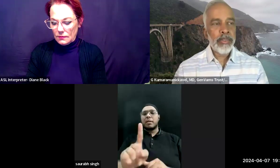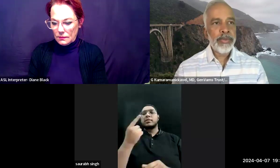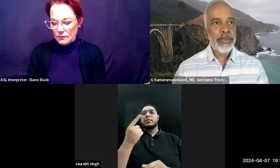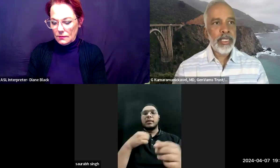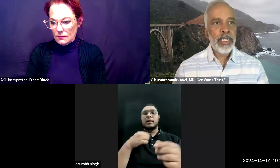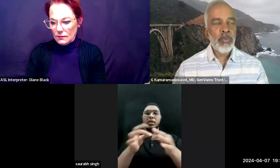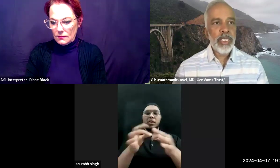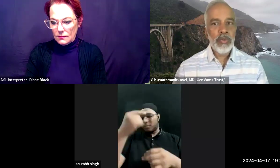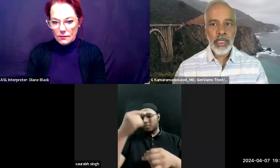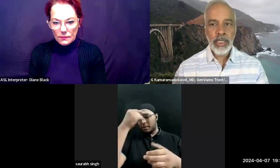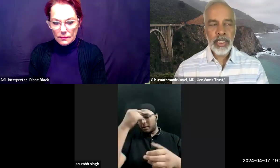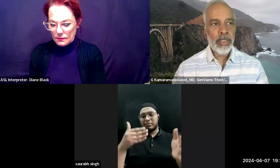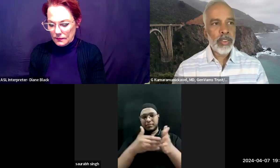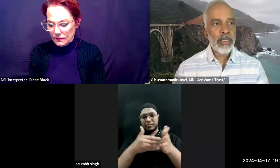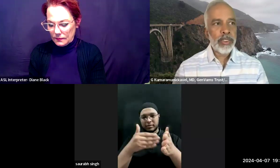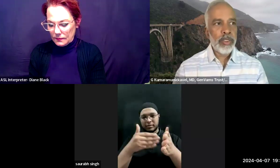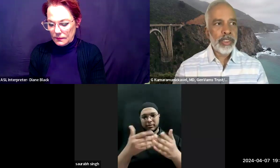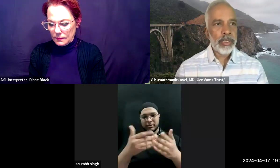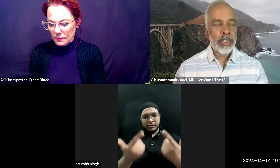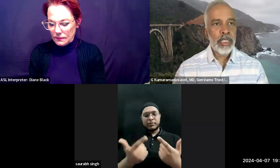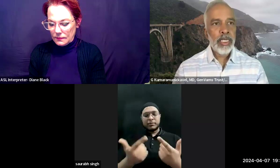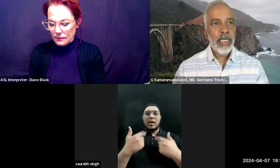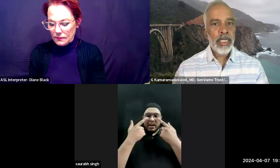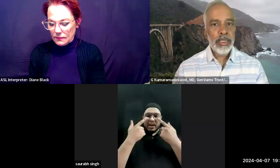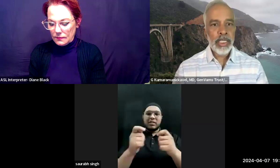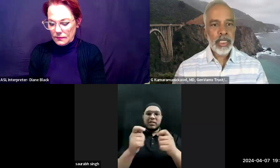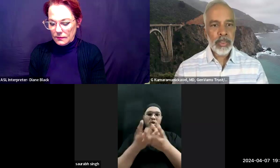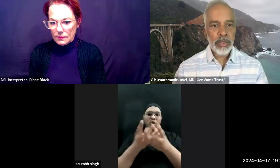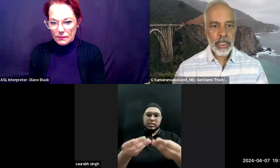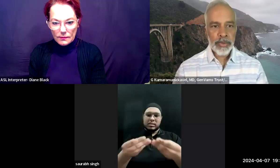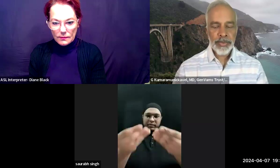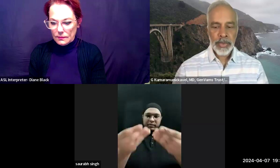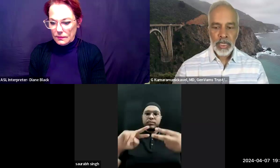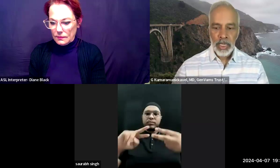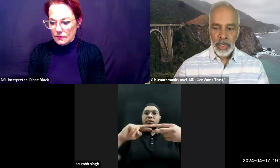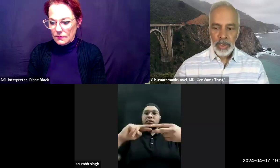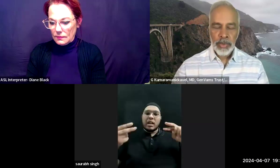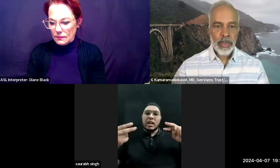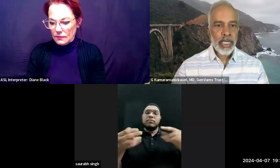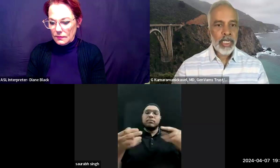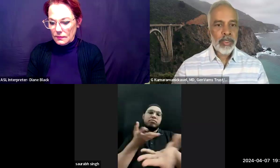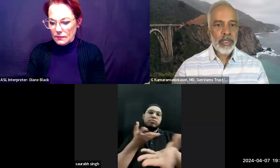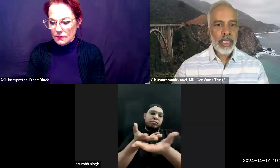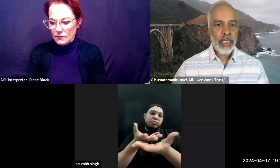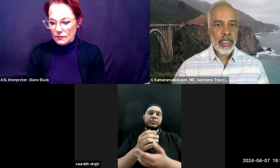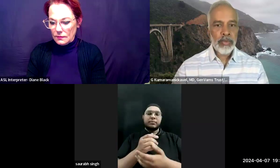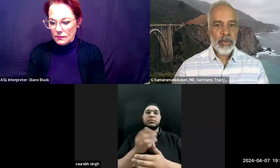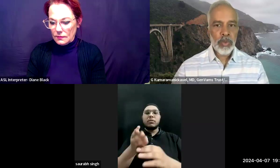life where we try to give solutions in genetic counseling. So before I get to that let me move